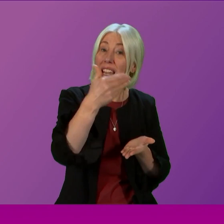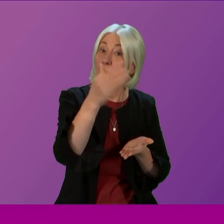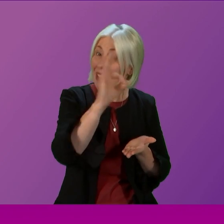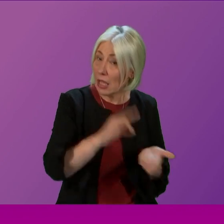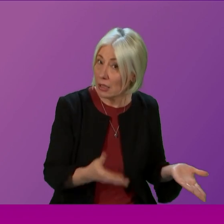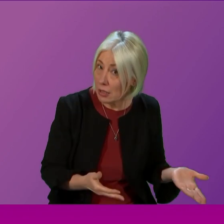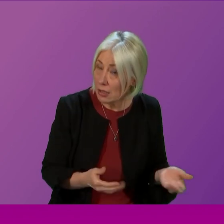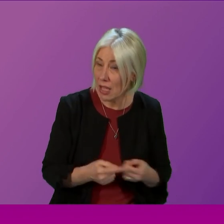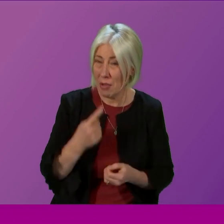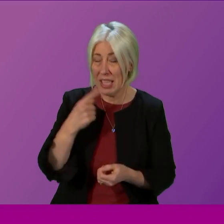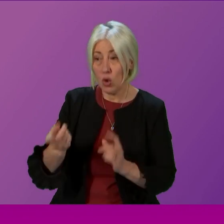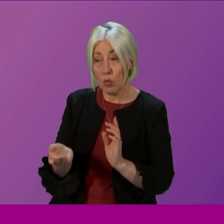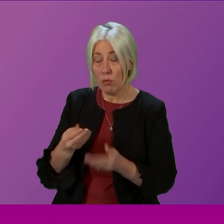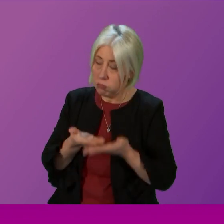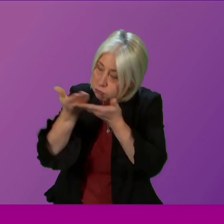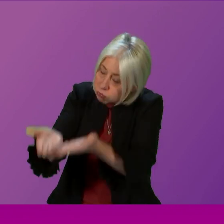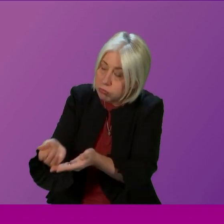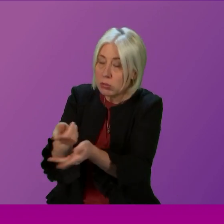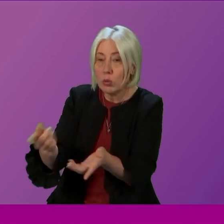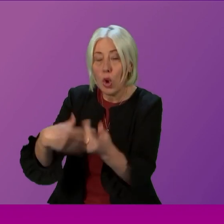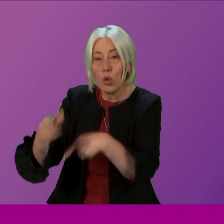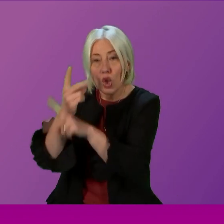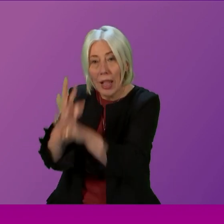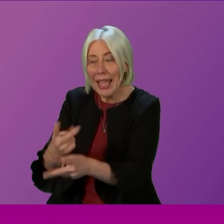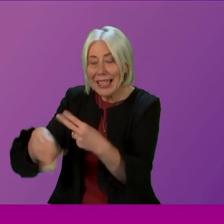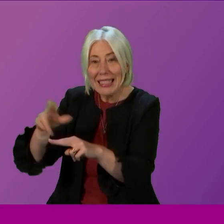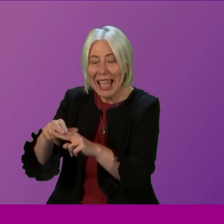that she would reward social care staff who put their lives on the line to get us through